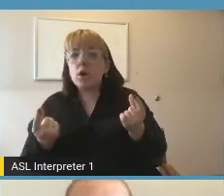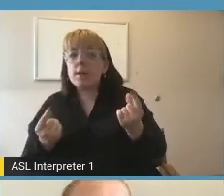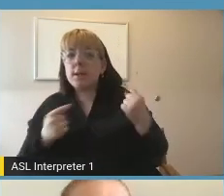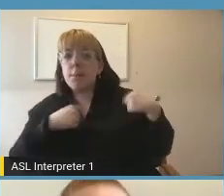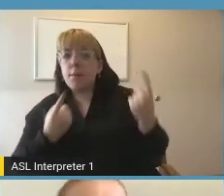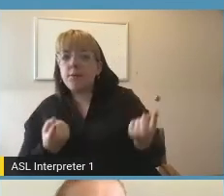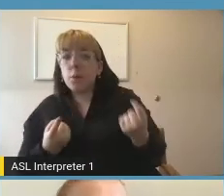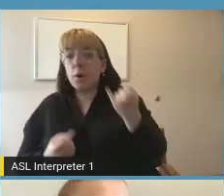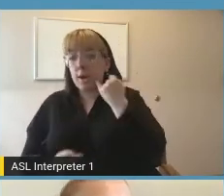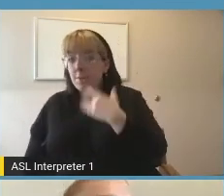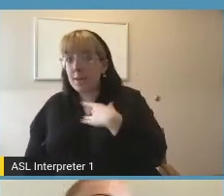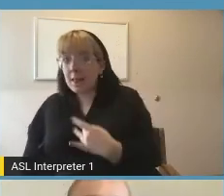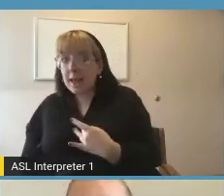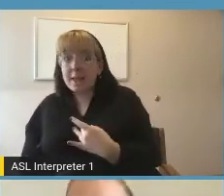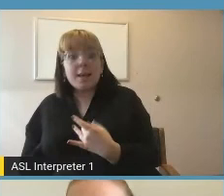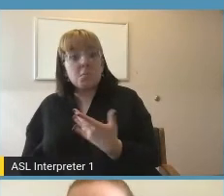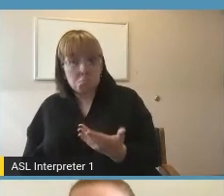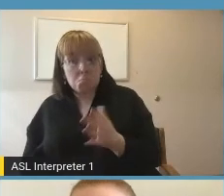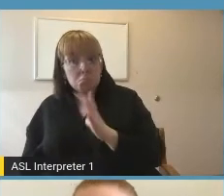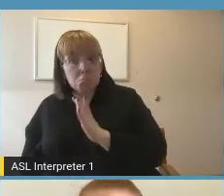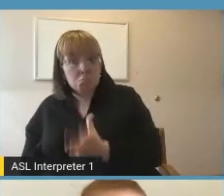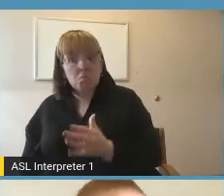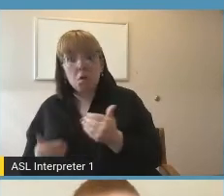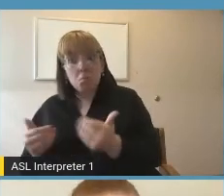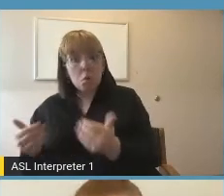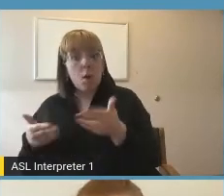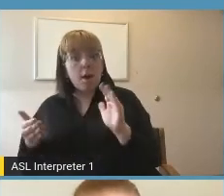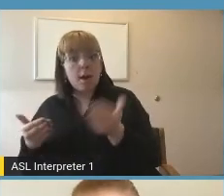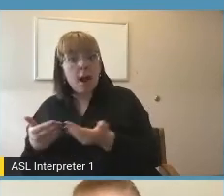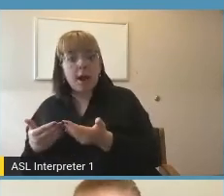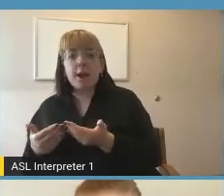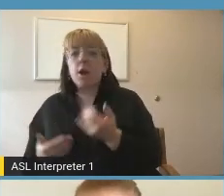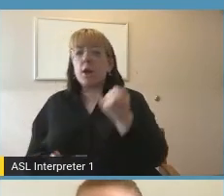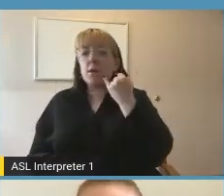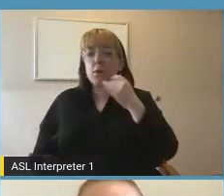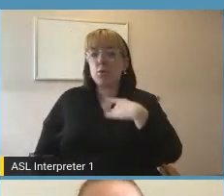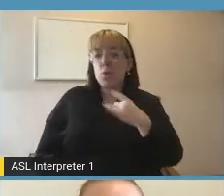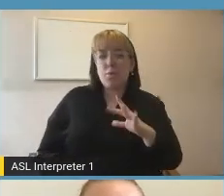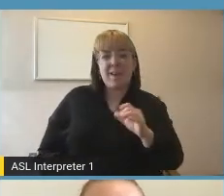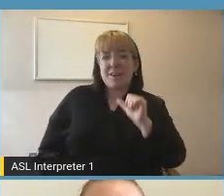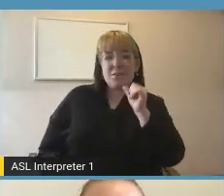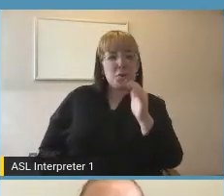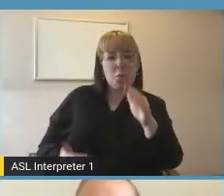if you do not like it and if you think it sounds bad then don't consider them. Right.